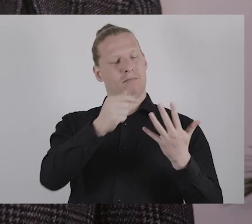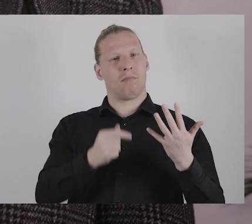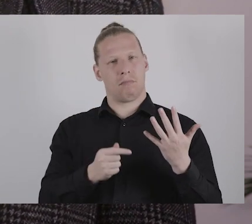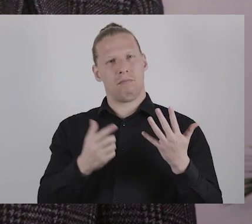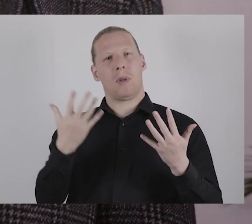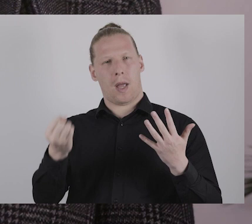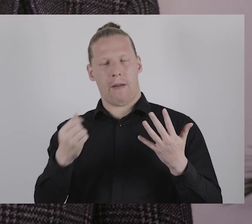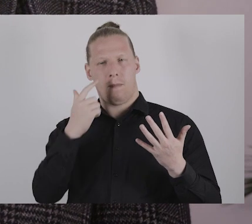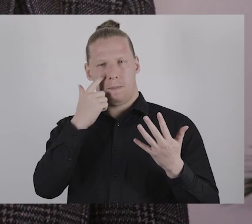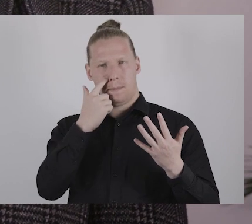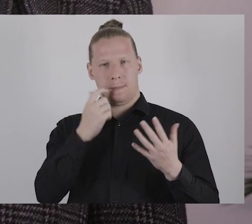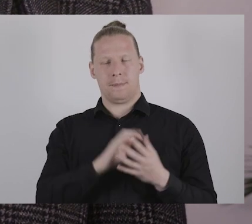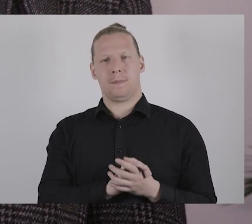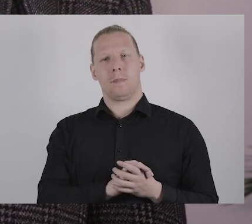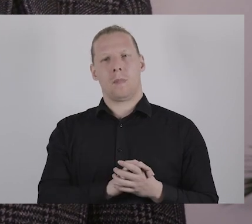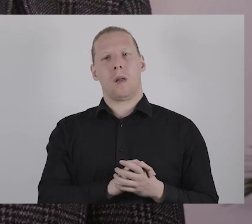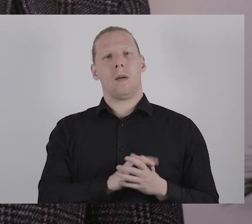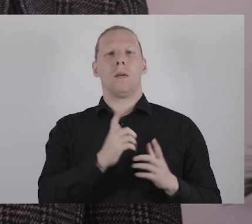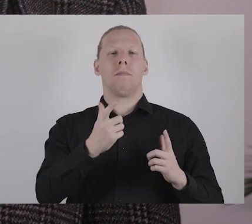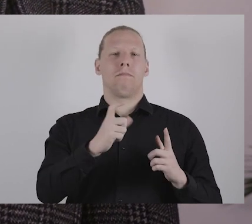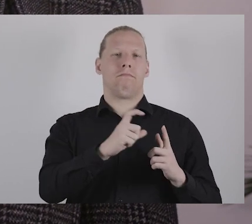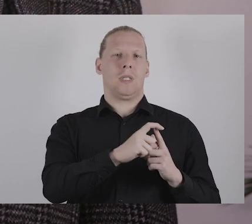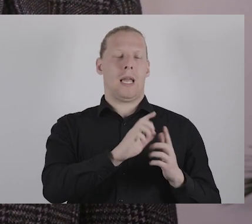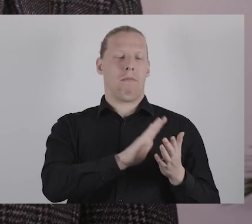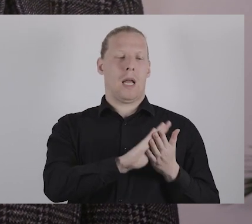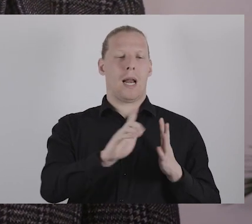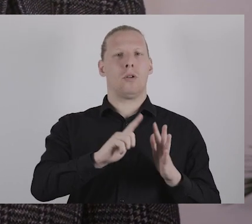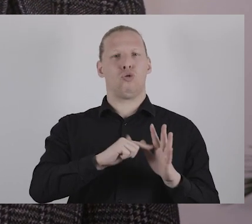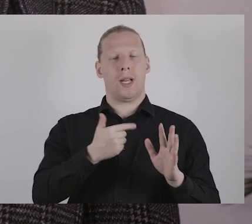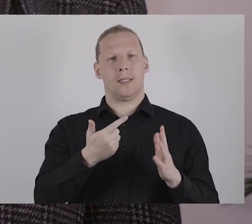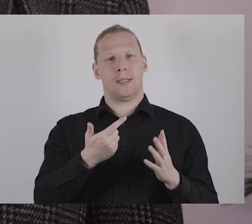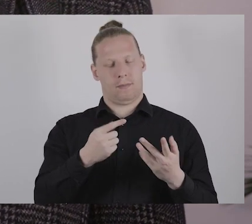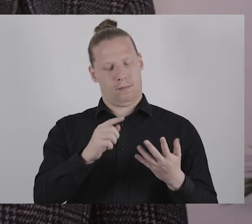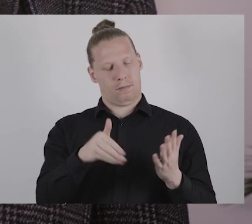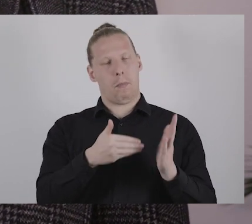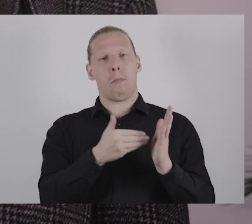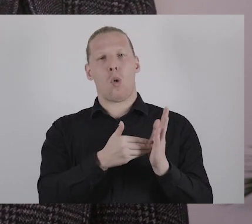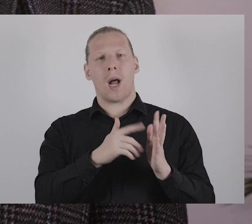like Dame June Jackson and Moana Jackson.